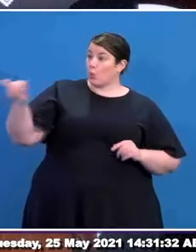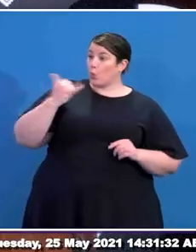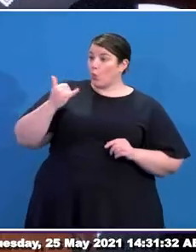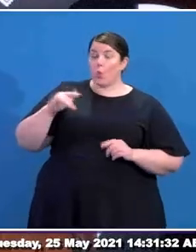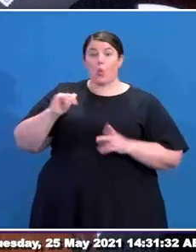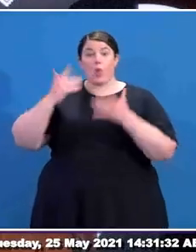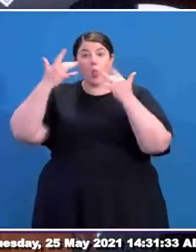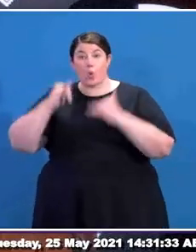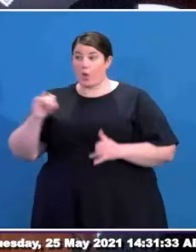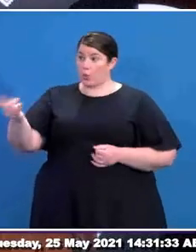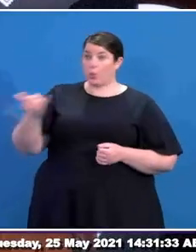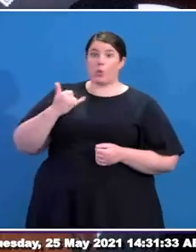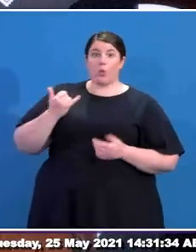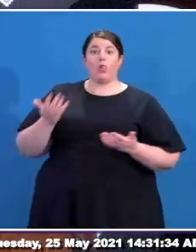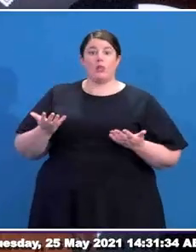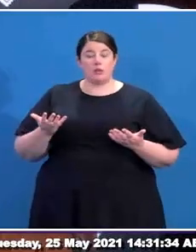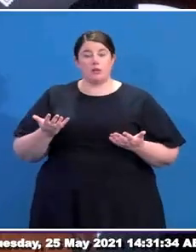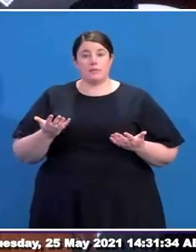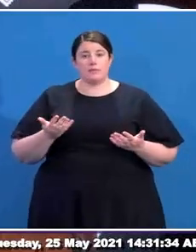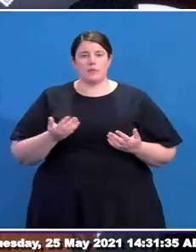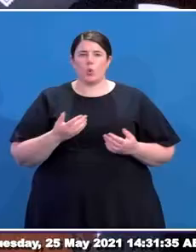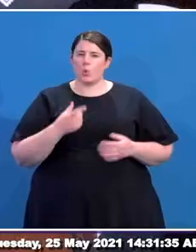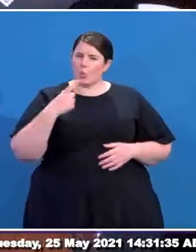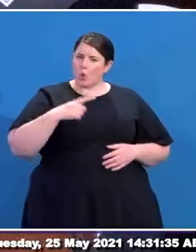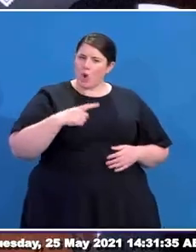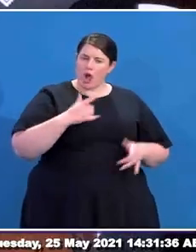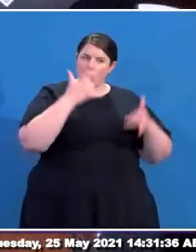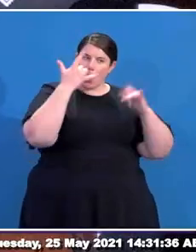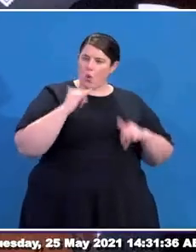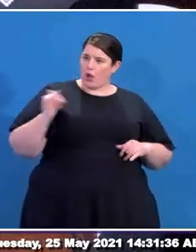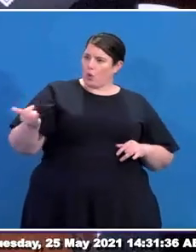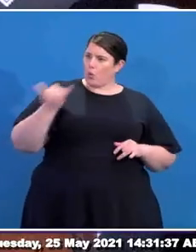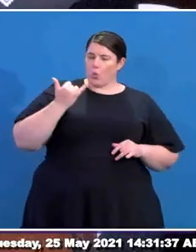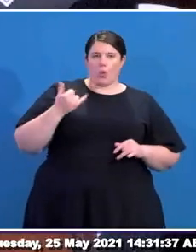In what circumstances would a lawyer contact you?